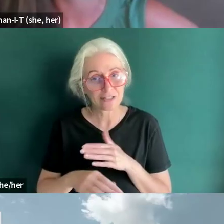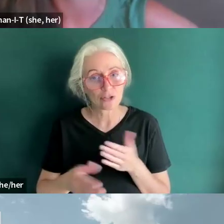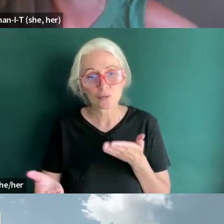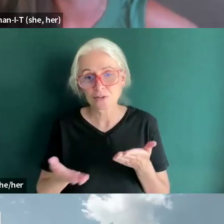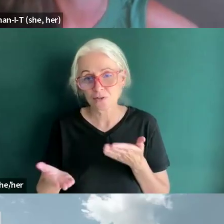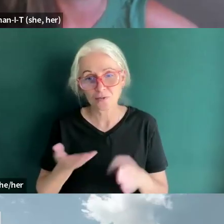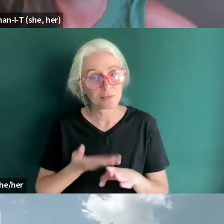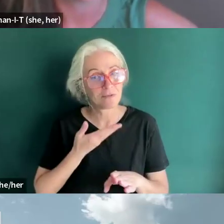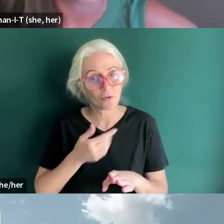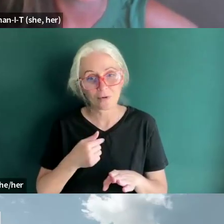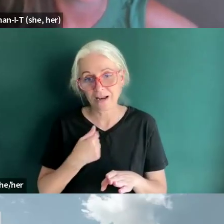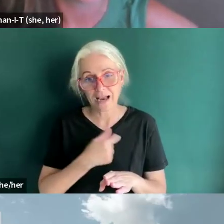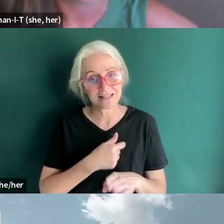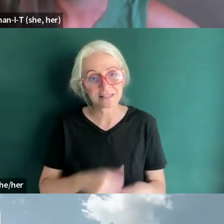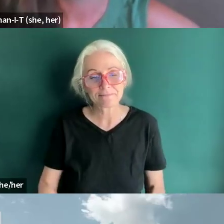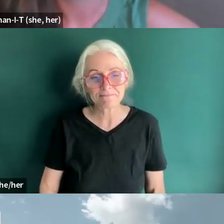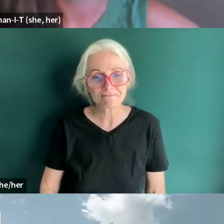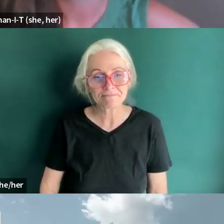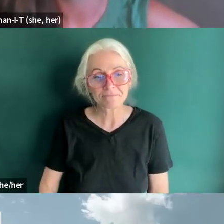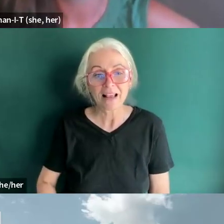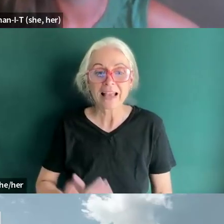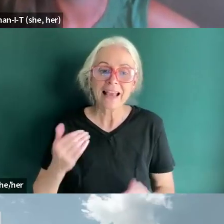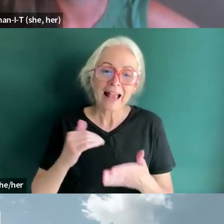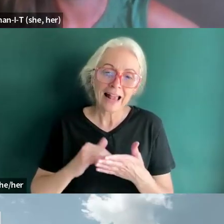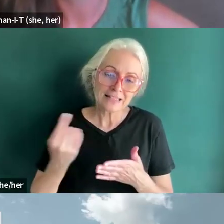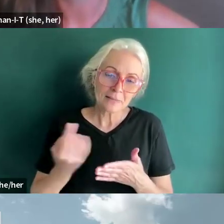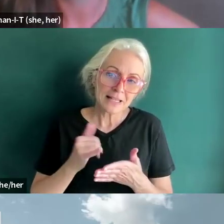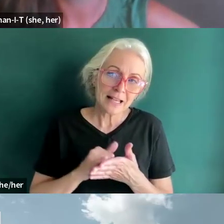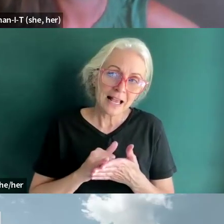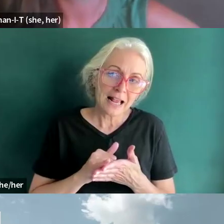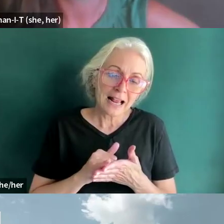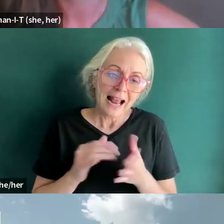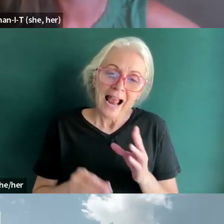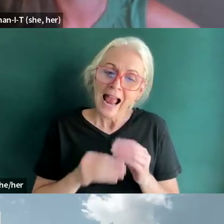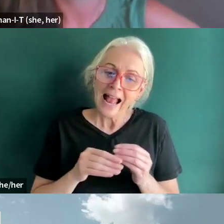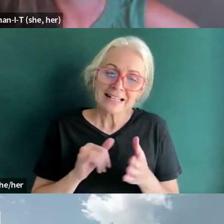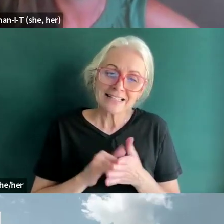that prior to working with Human-I-T. So again, something that, you know, just adds that extra